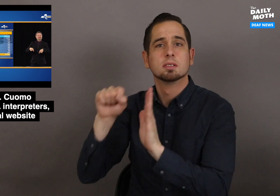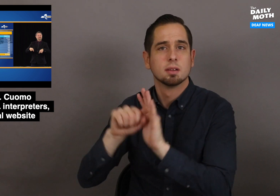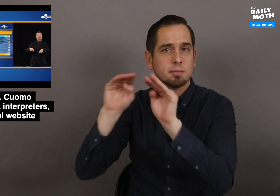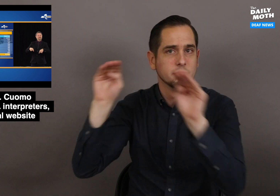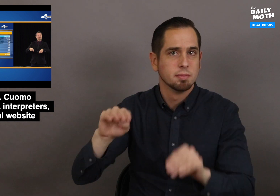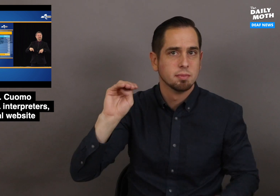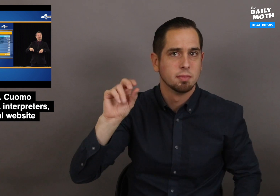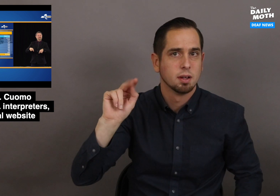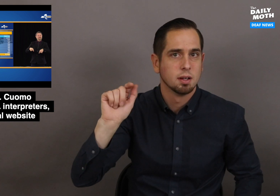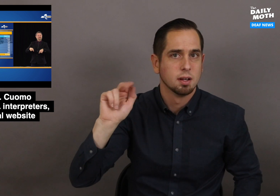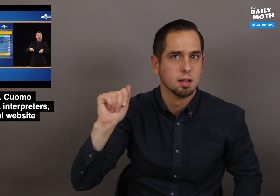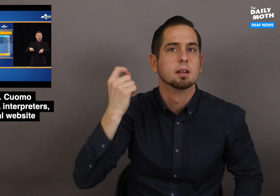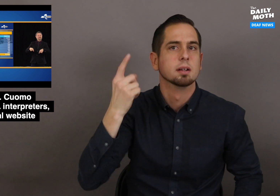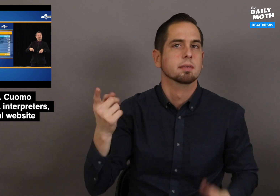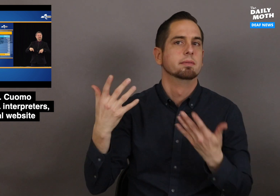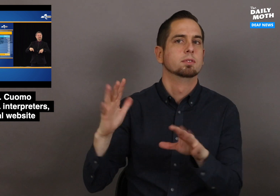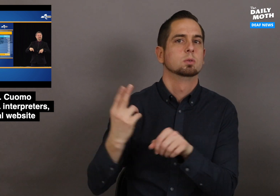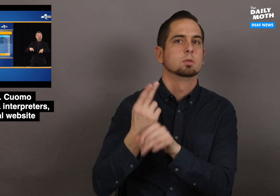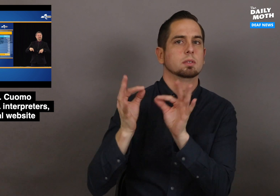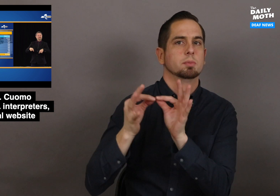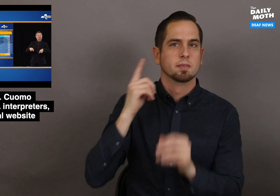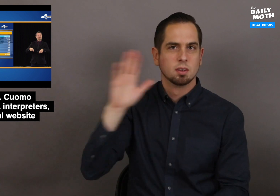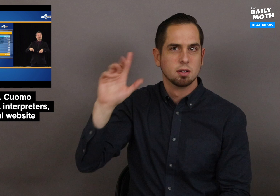The other state is Montana but they have used an interpreter